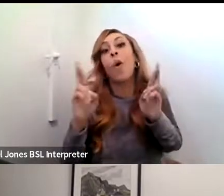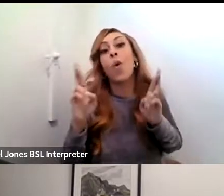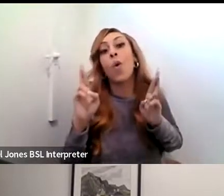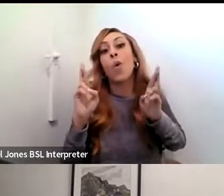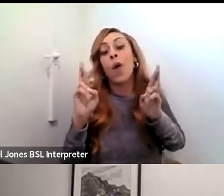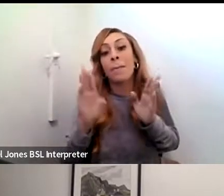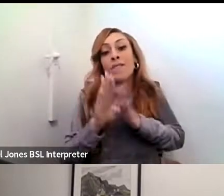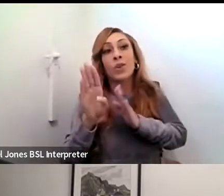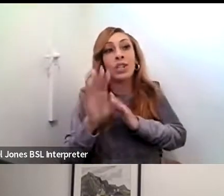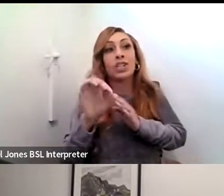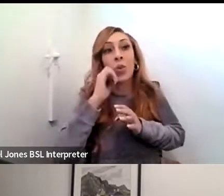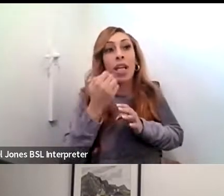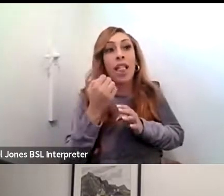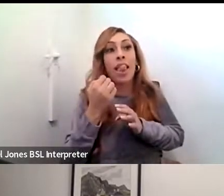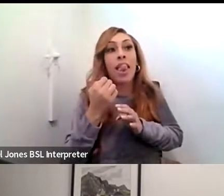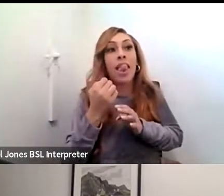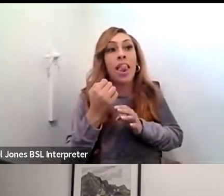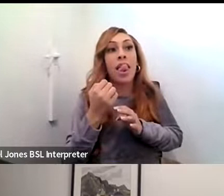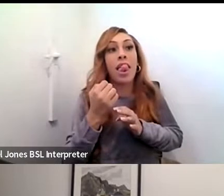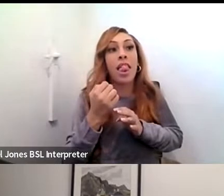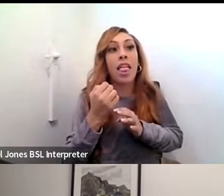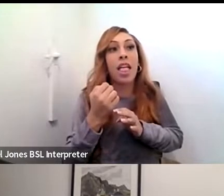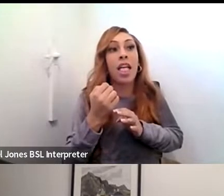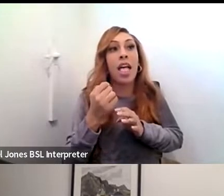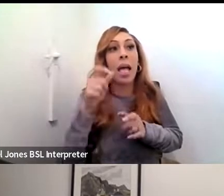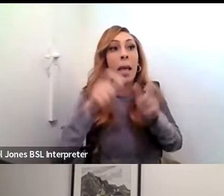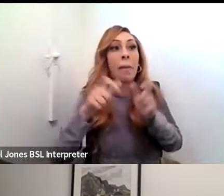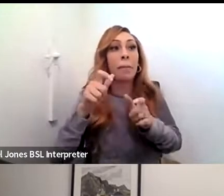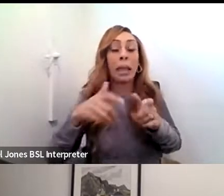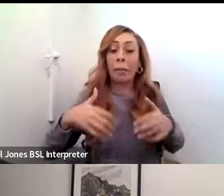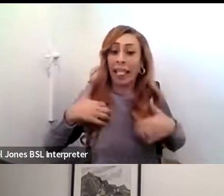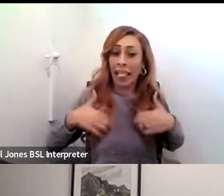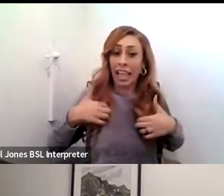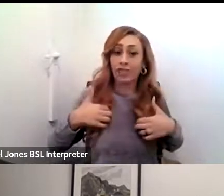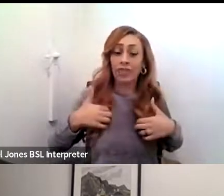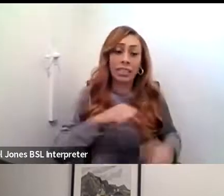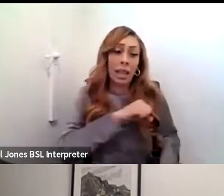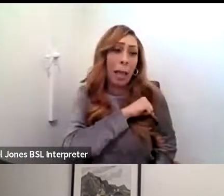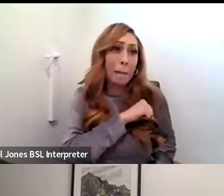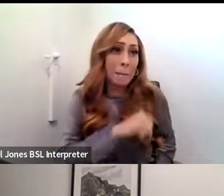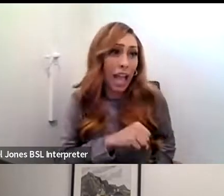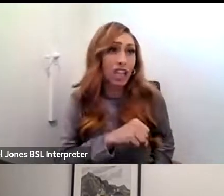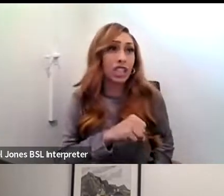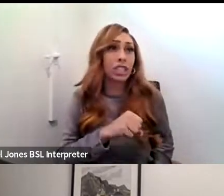"But yes, this webinar has shown me there are people interested in and passionate about it, and our experience, which is really great to hear."